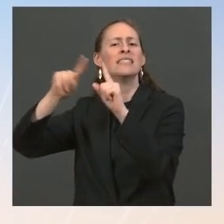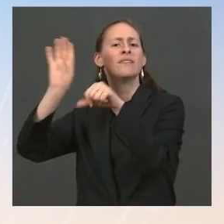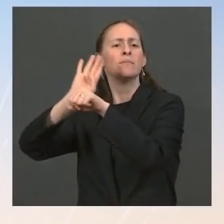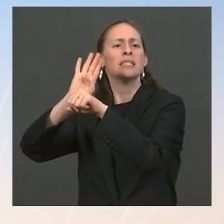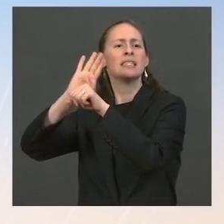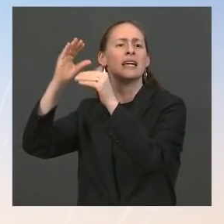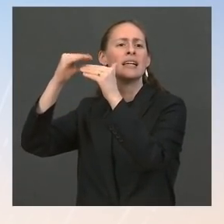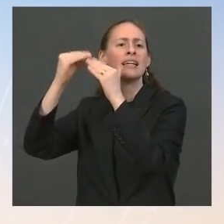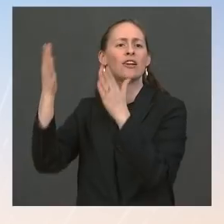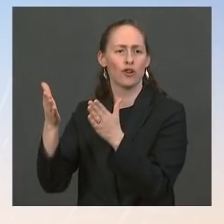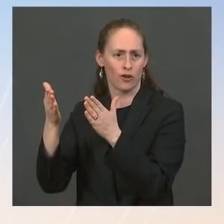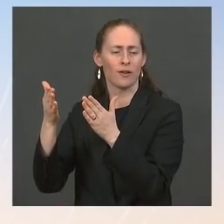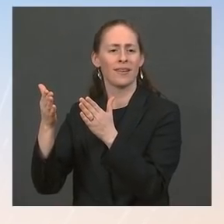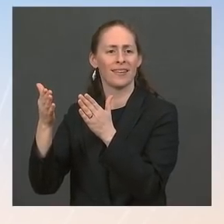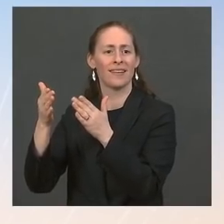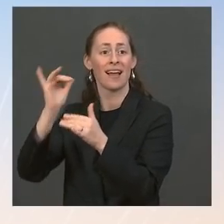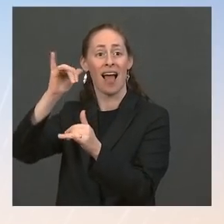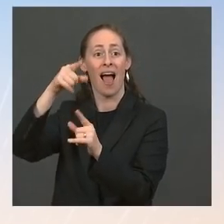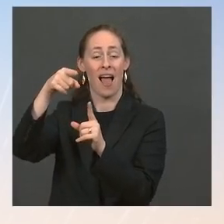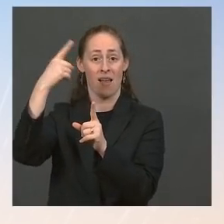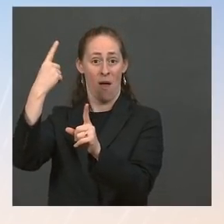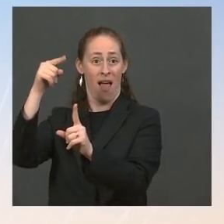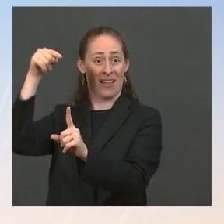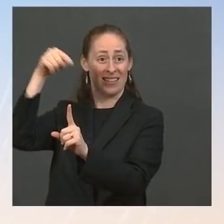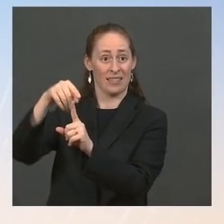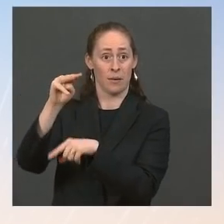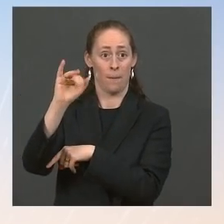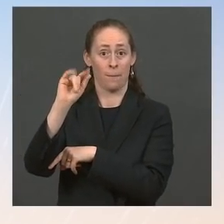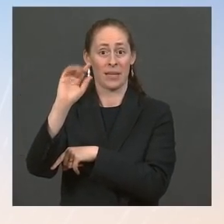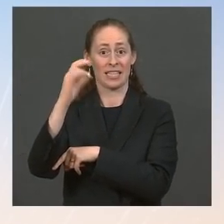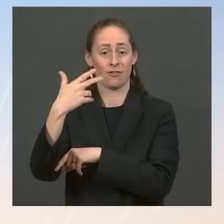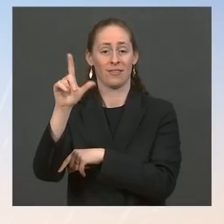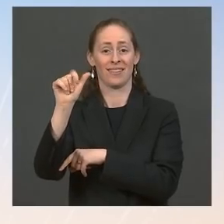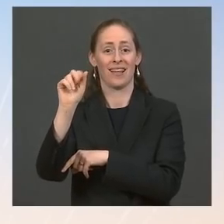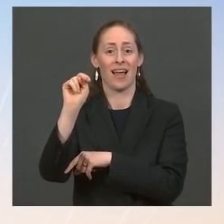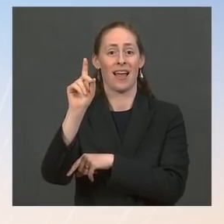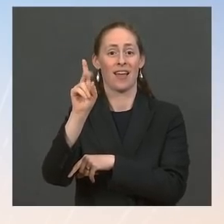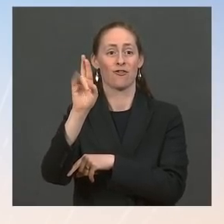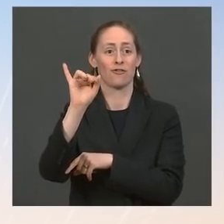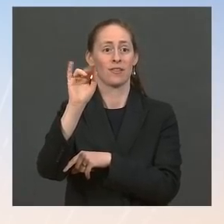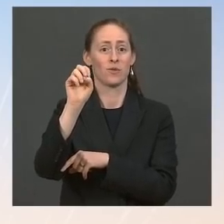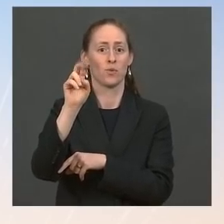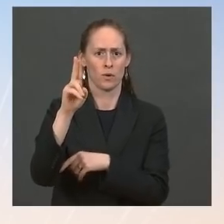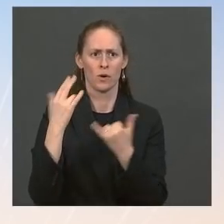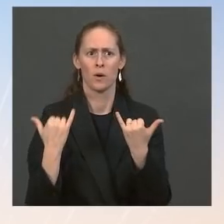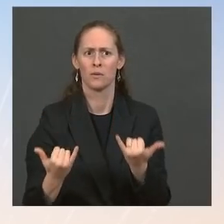is starting his job today. He's going to be in attendance at the ceremony today. He'll be traveling with the President tomorrow.